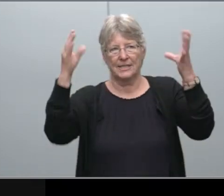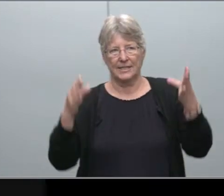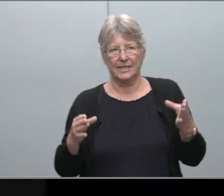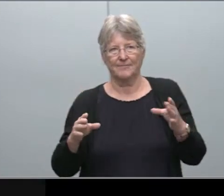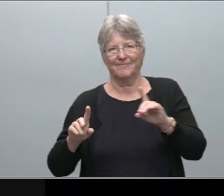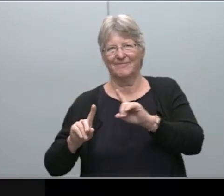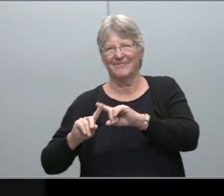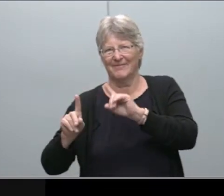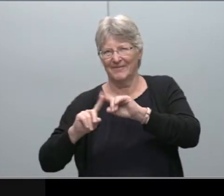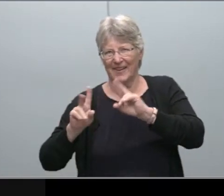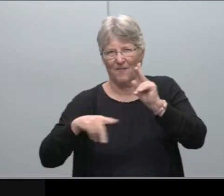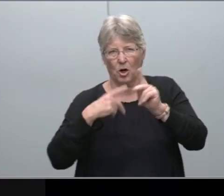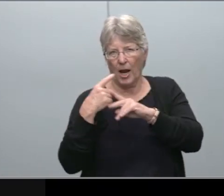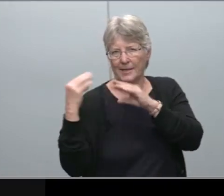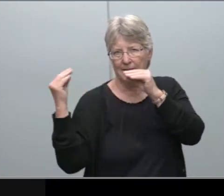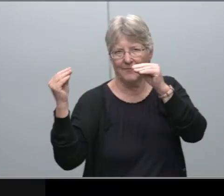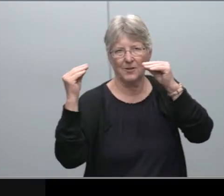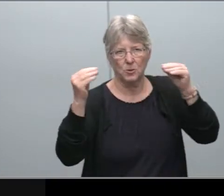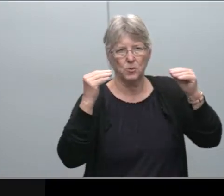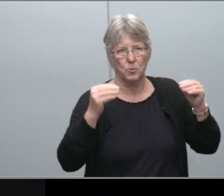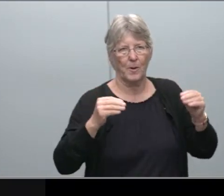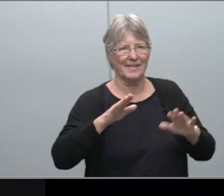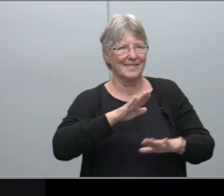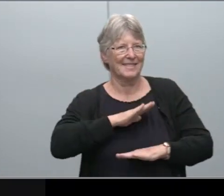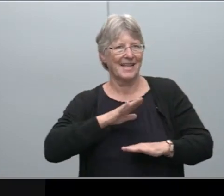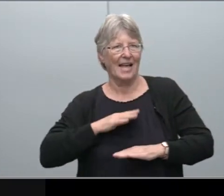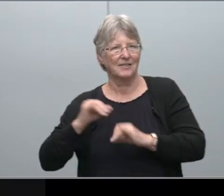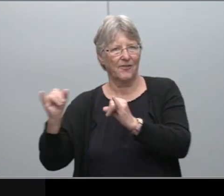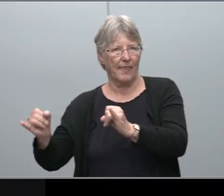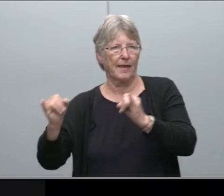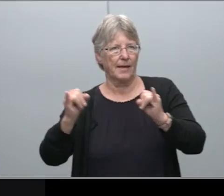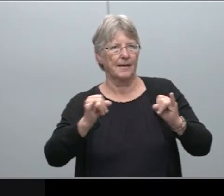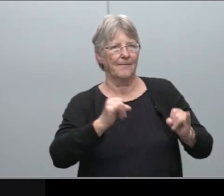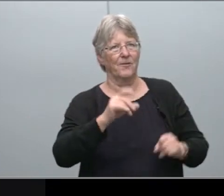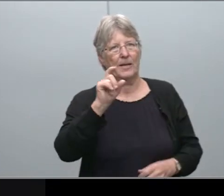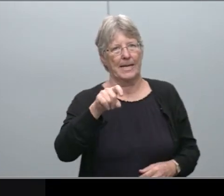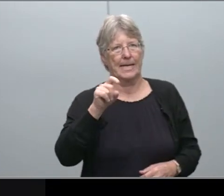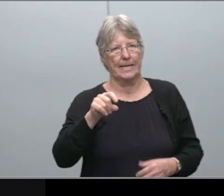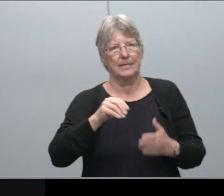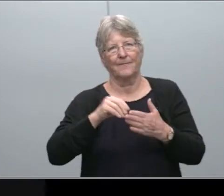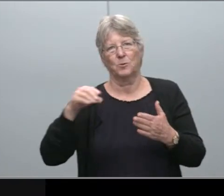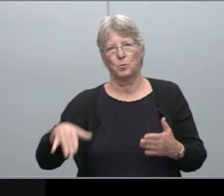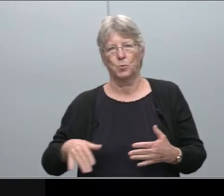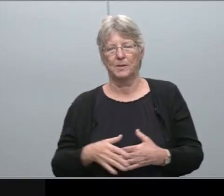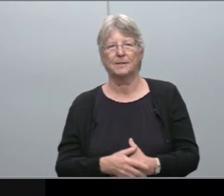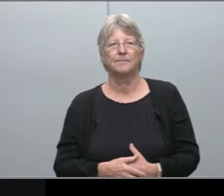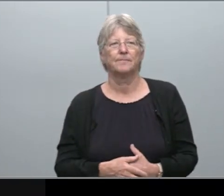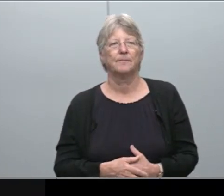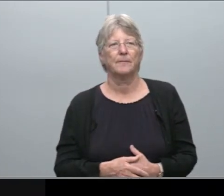Even because how the teacher can interact, how the teacher will see my son engage,